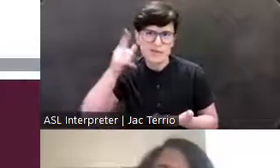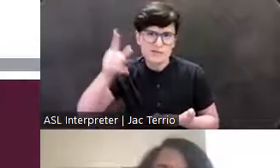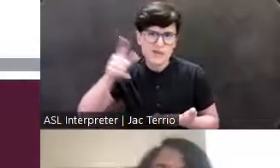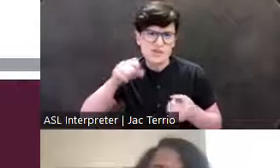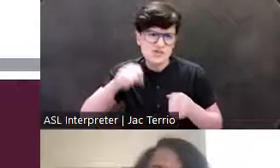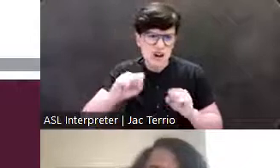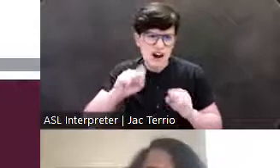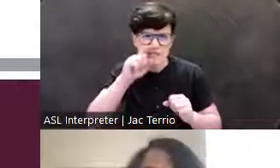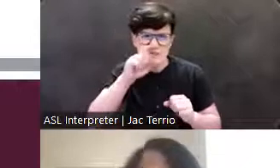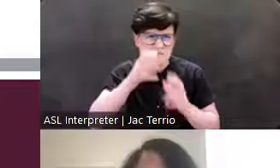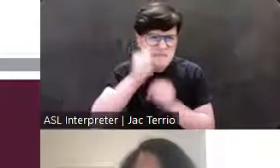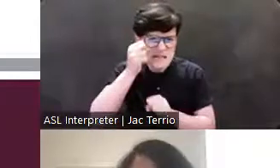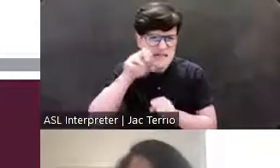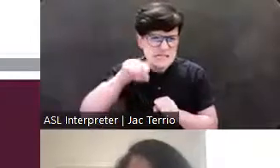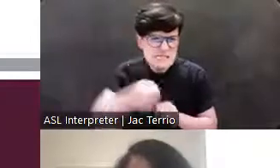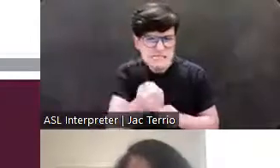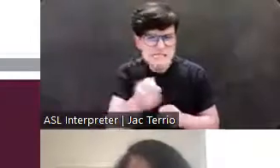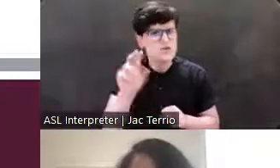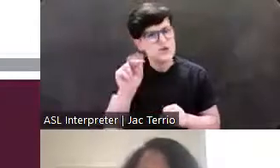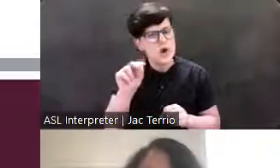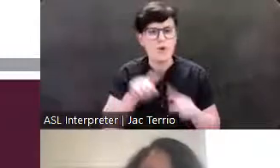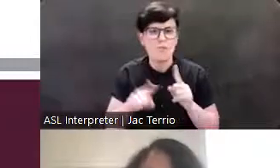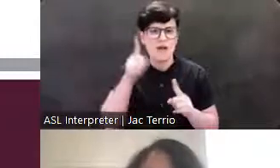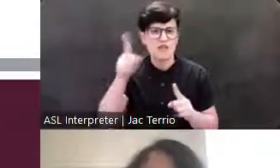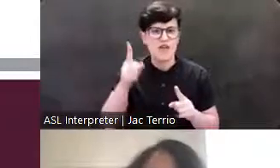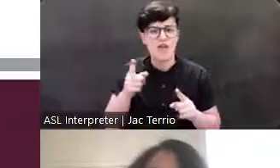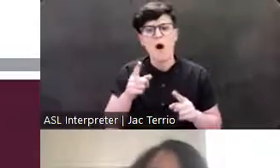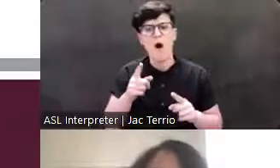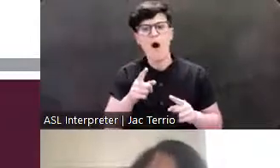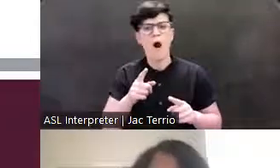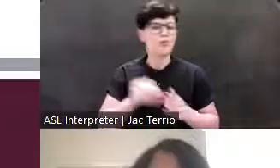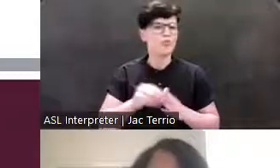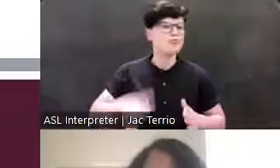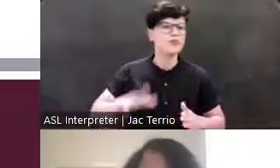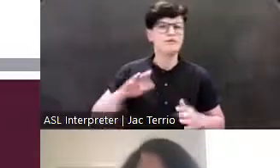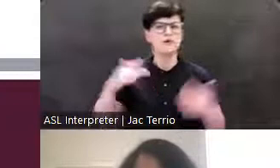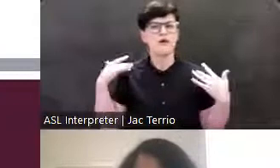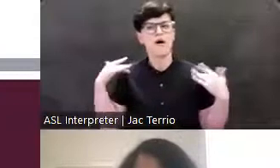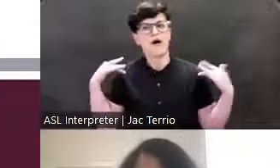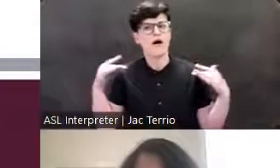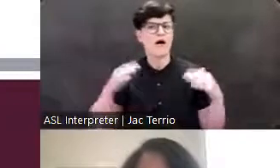against somebody. That is still discrimination under the fair housing act.